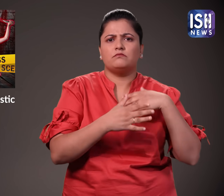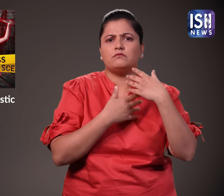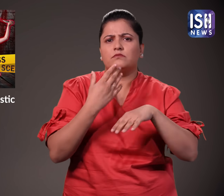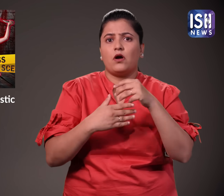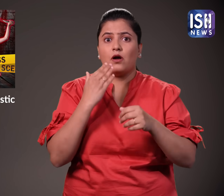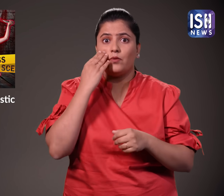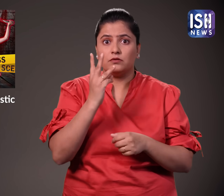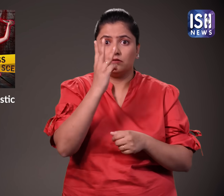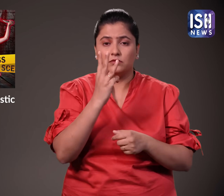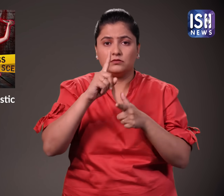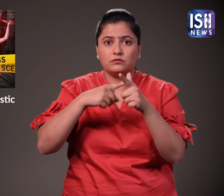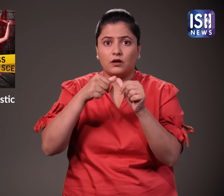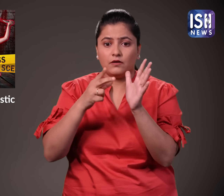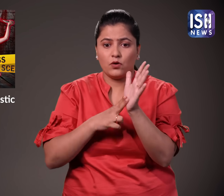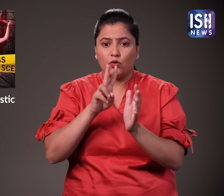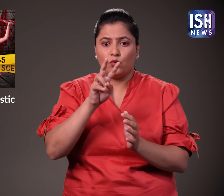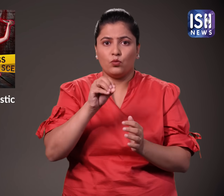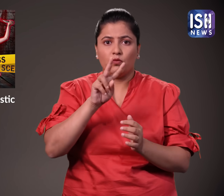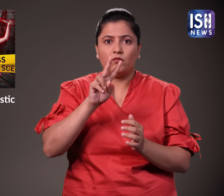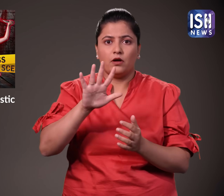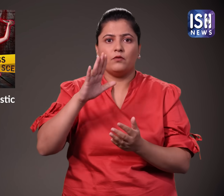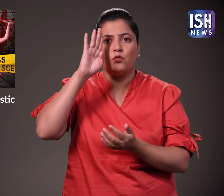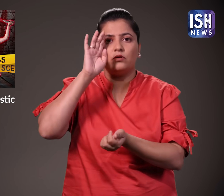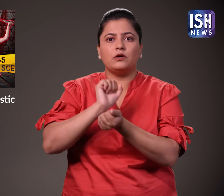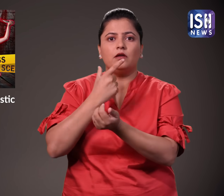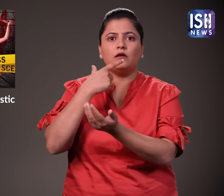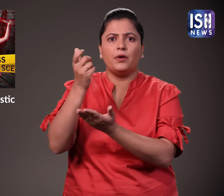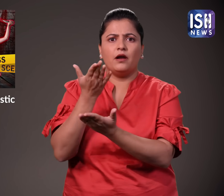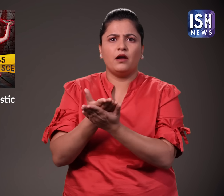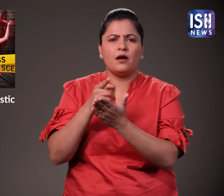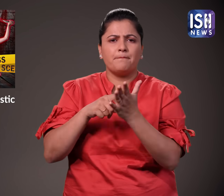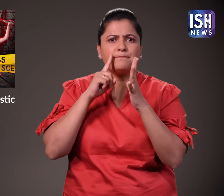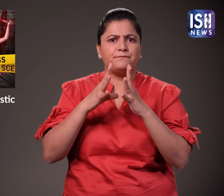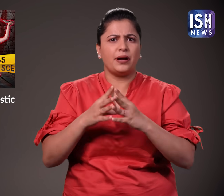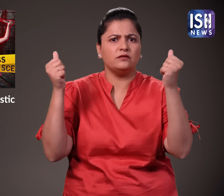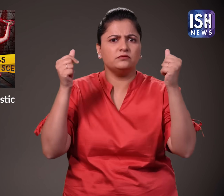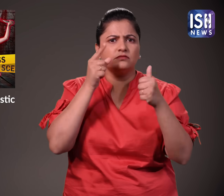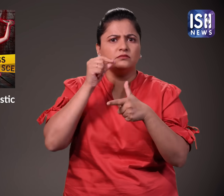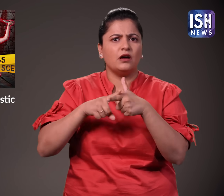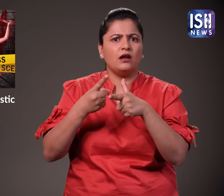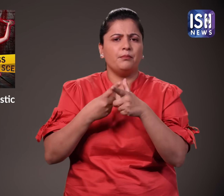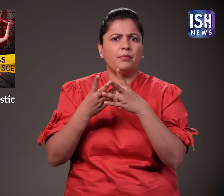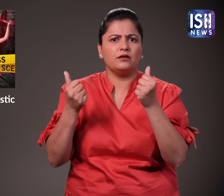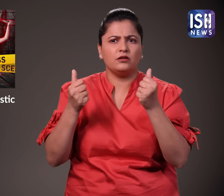On 3rd January 2025, a missing complaint of Jagdeep was filed at the police station.